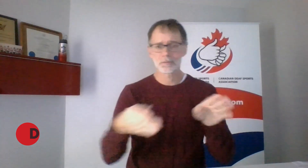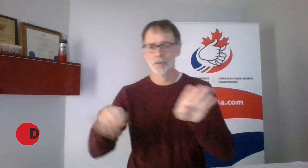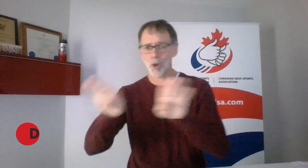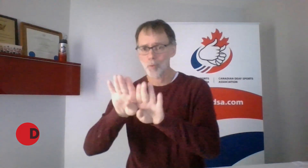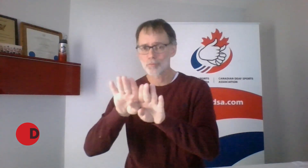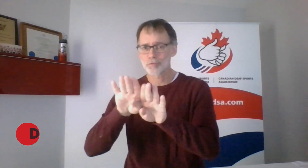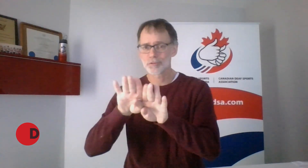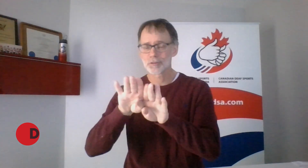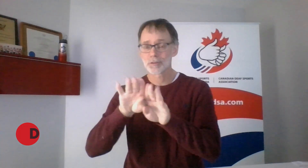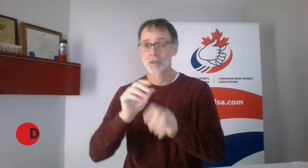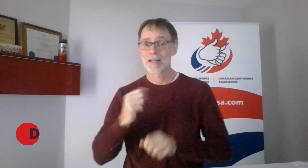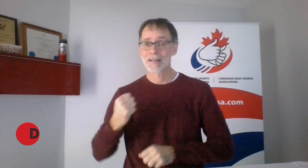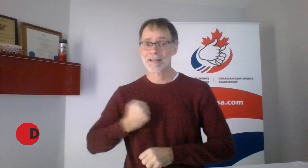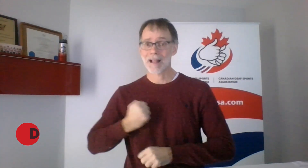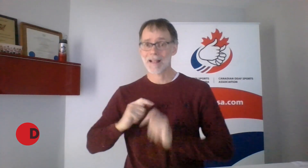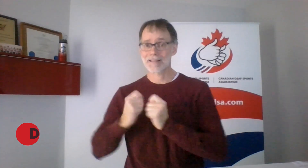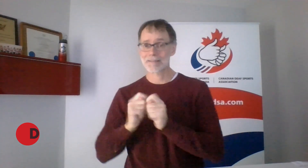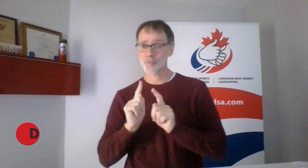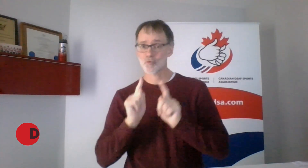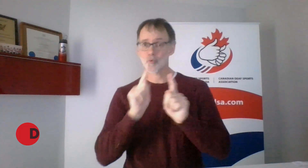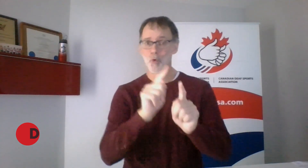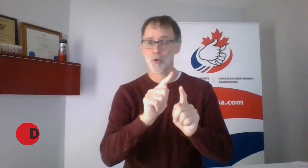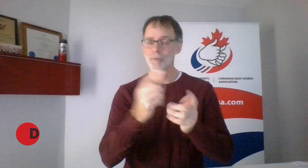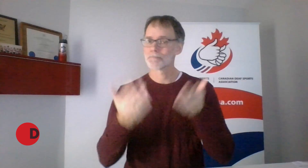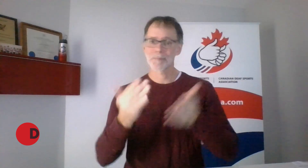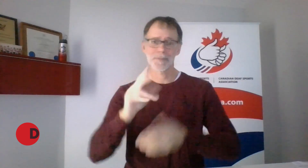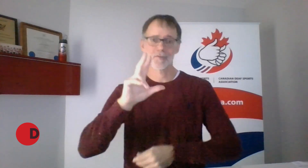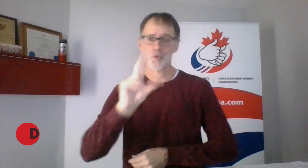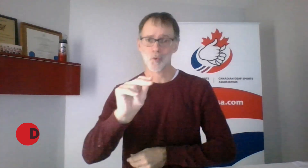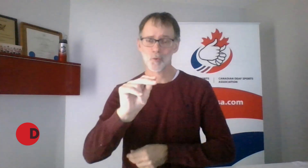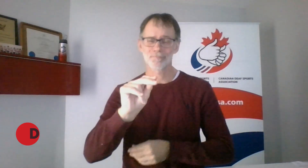opening and closing ceremonies, it will depend on whether it will be